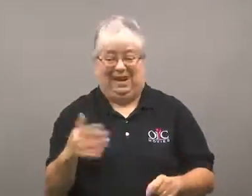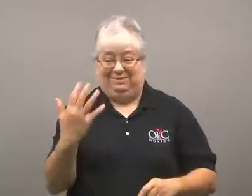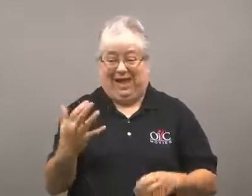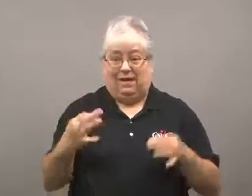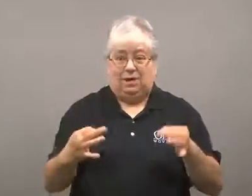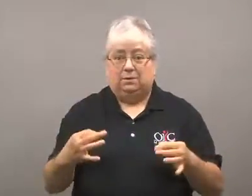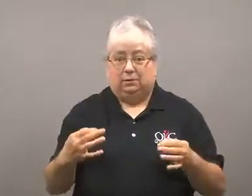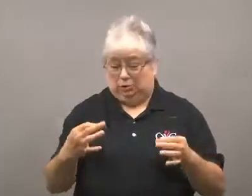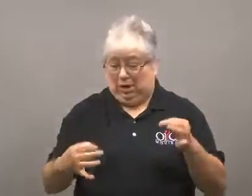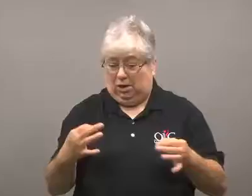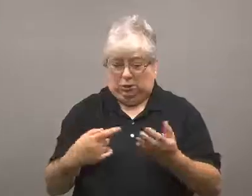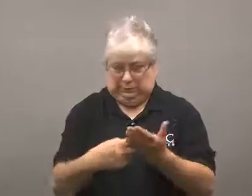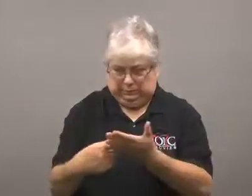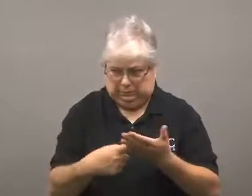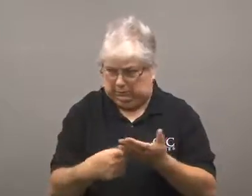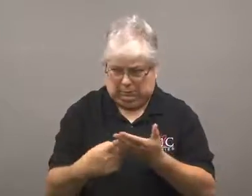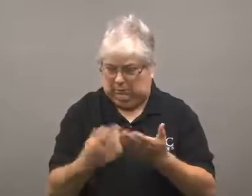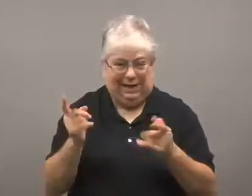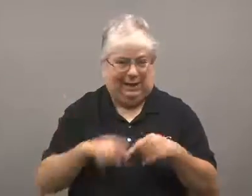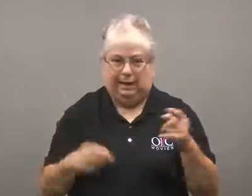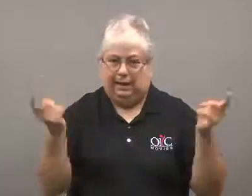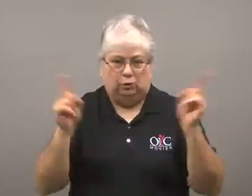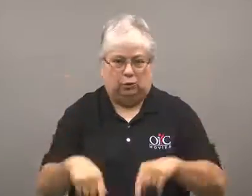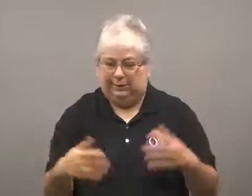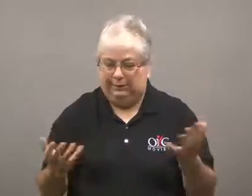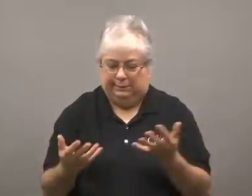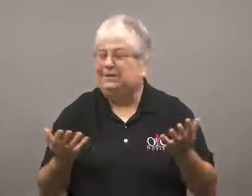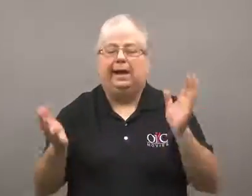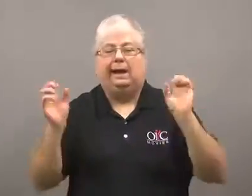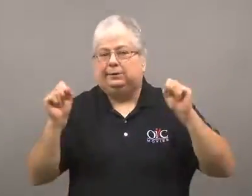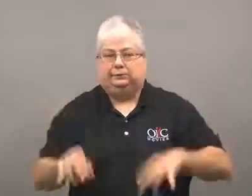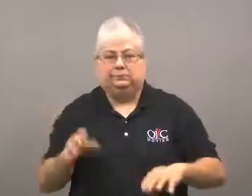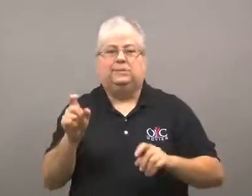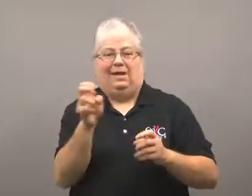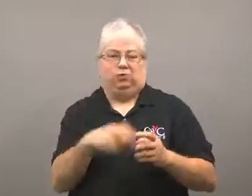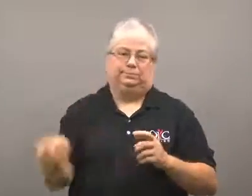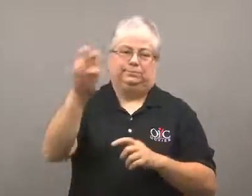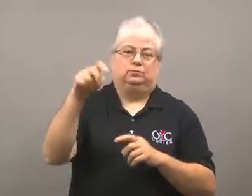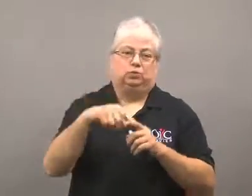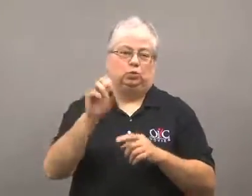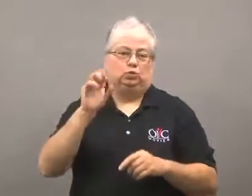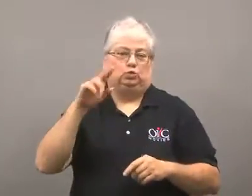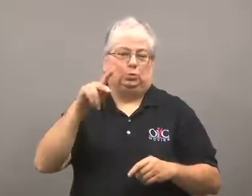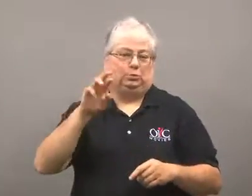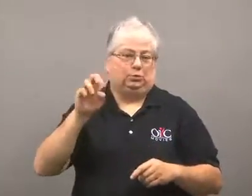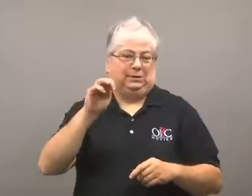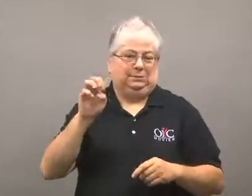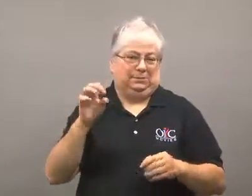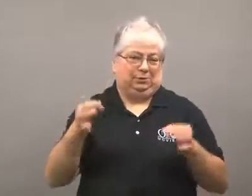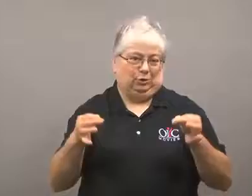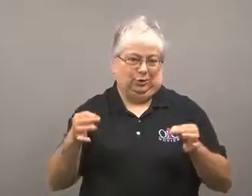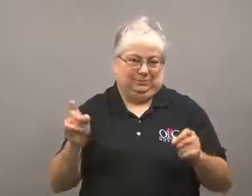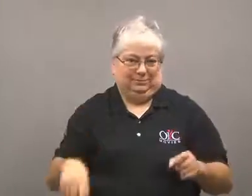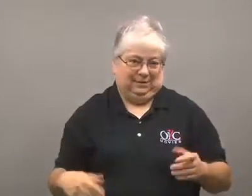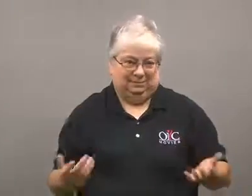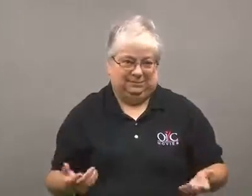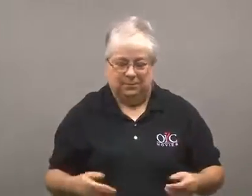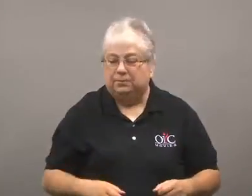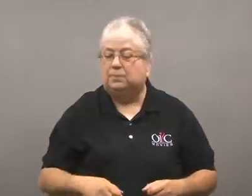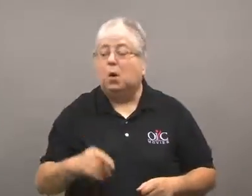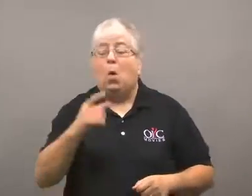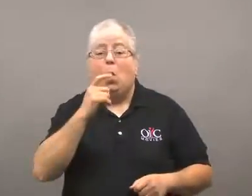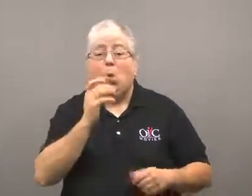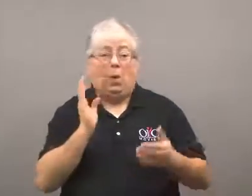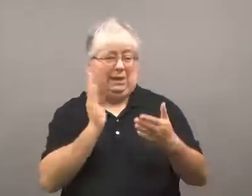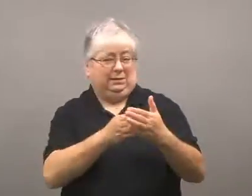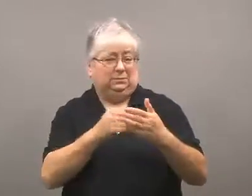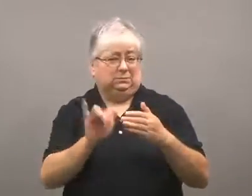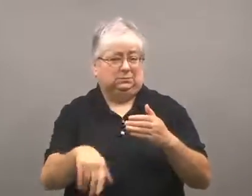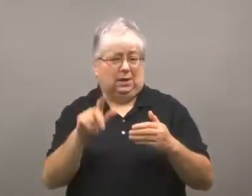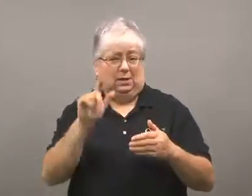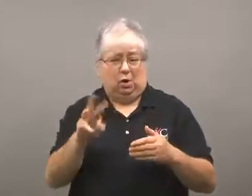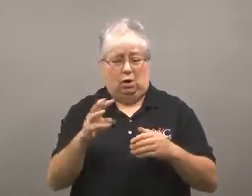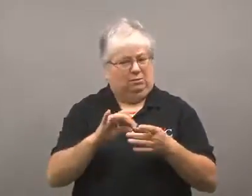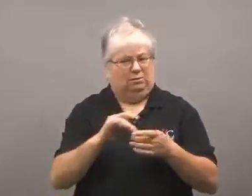The five judges could not come to a consensus,